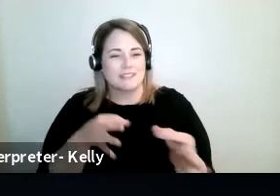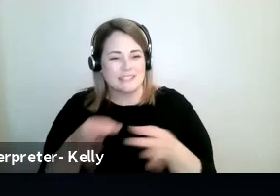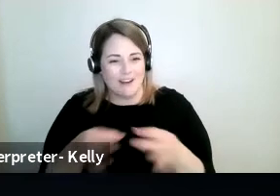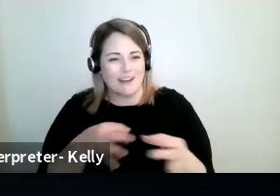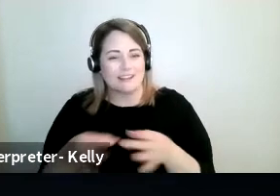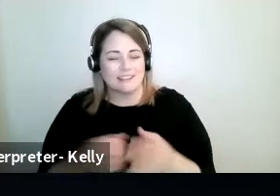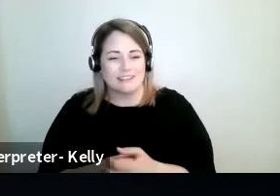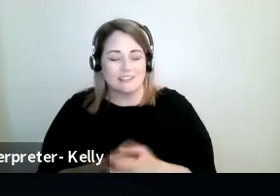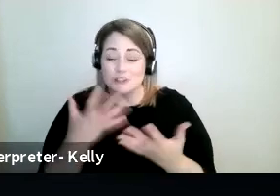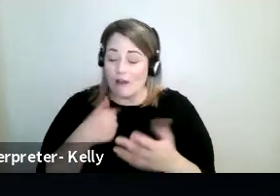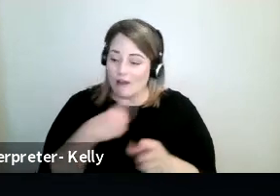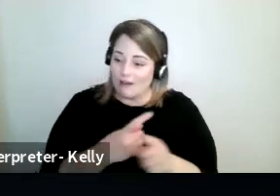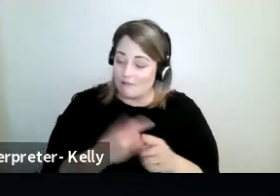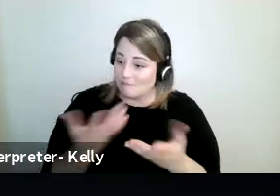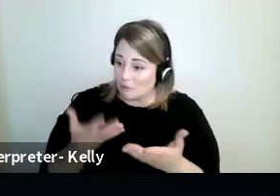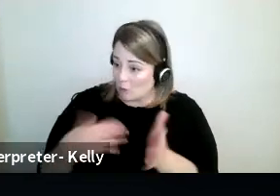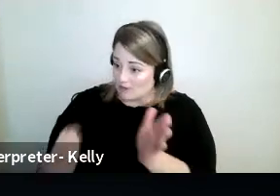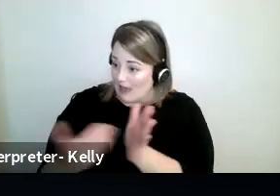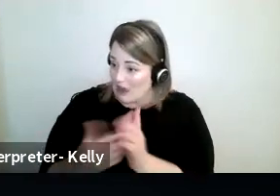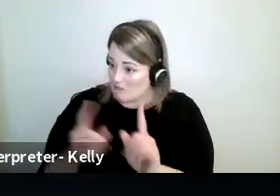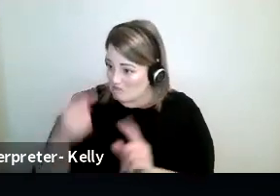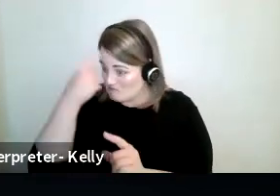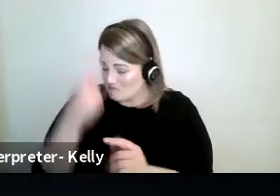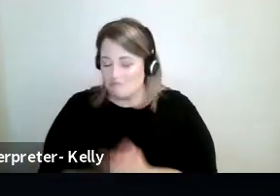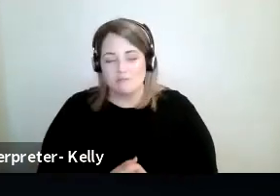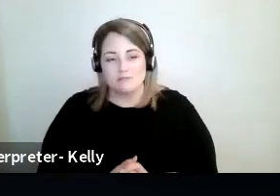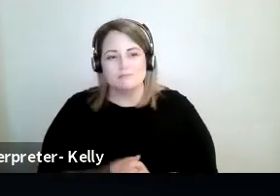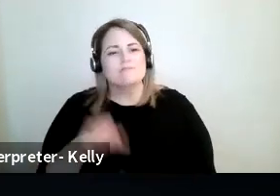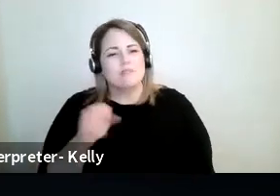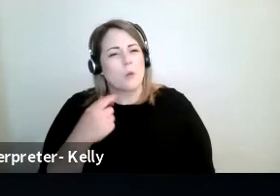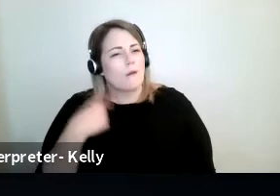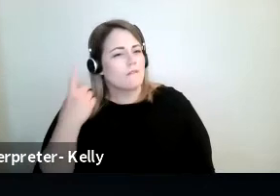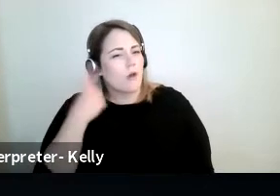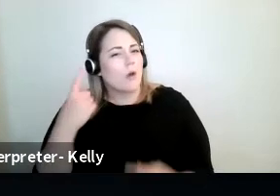I think we've heard about universal design for learning for so many years